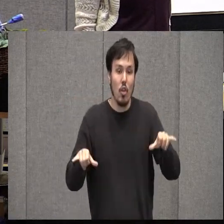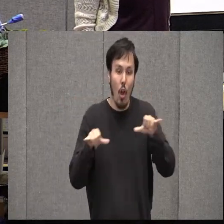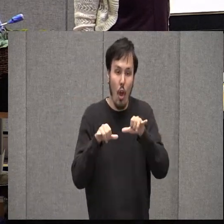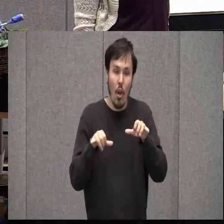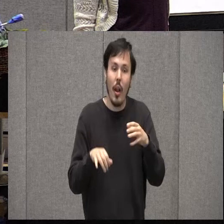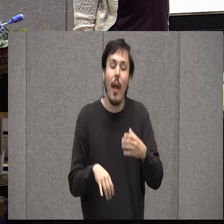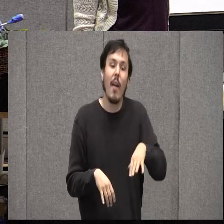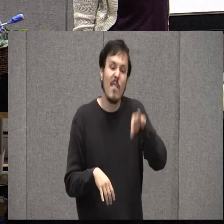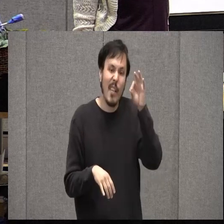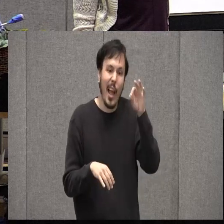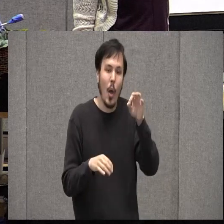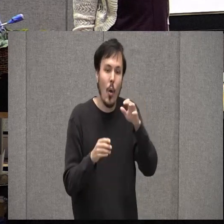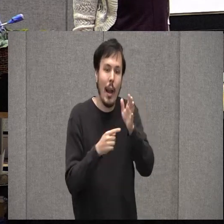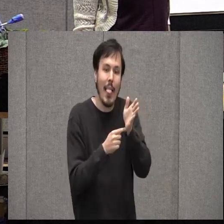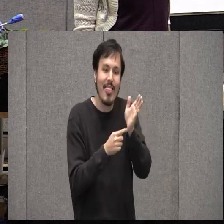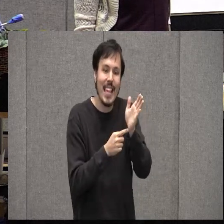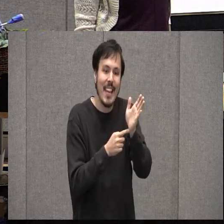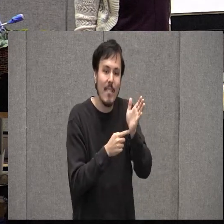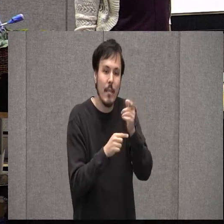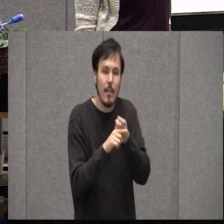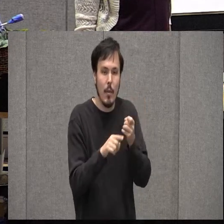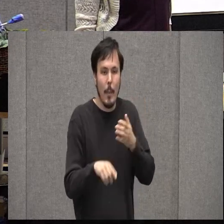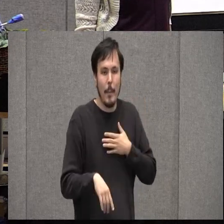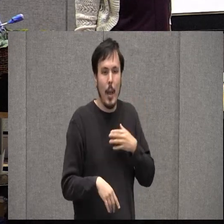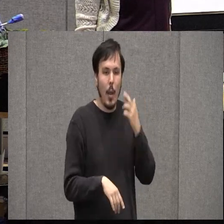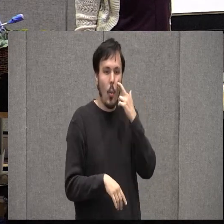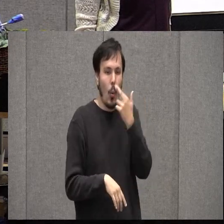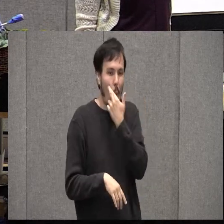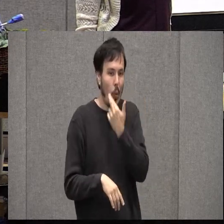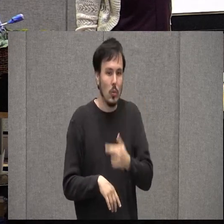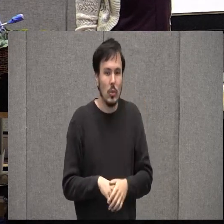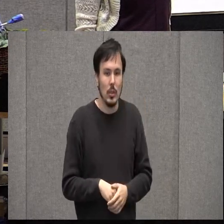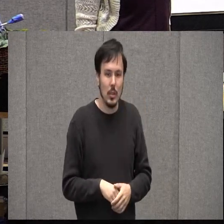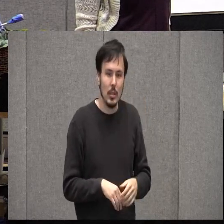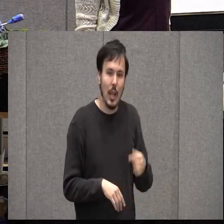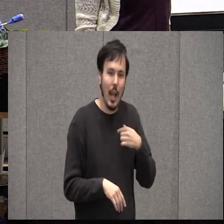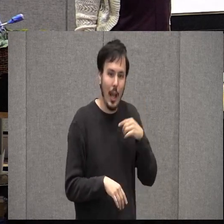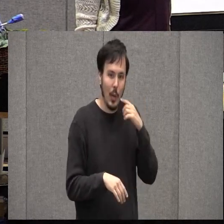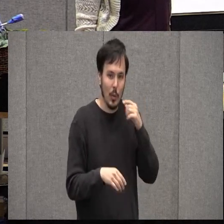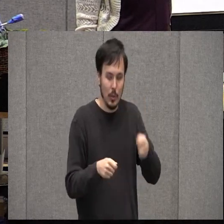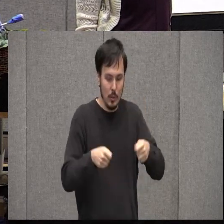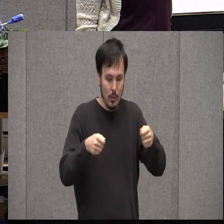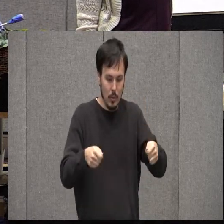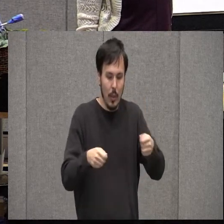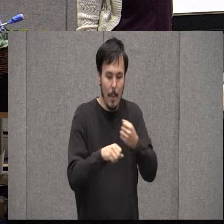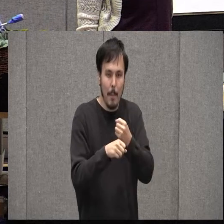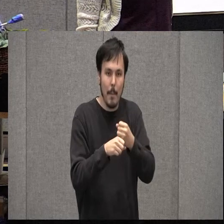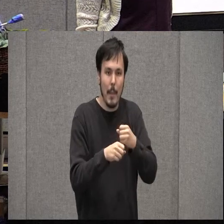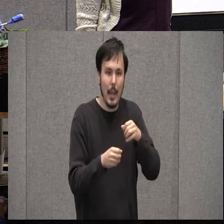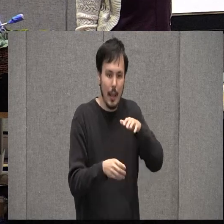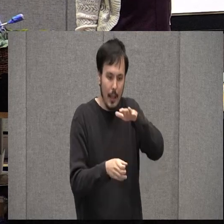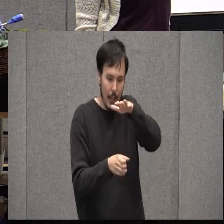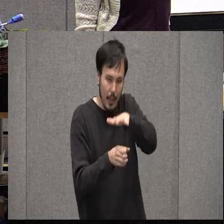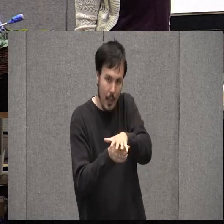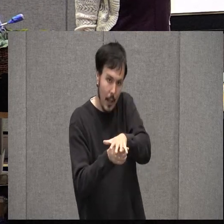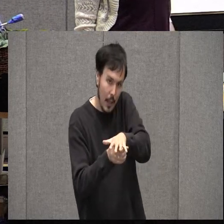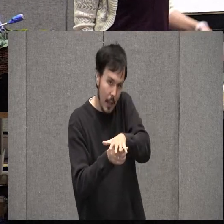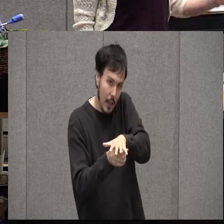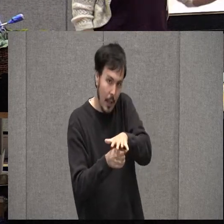so I'm just going to take this and I'm gonna make what's called an impression. And you're just pressing it--